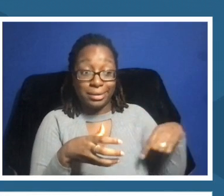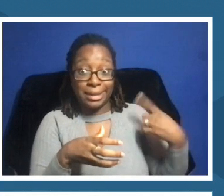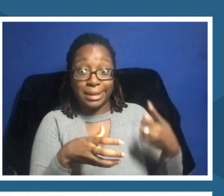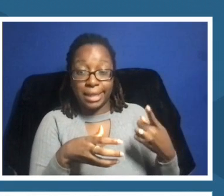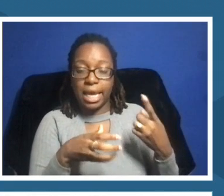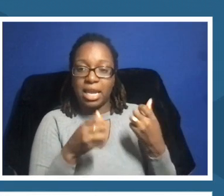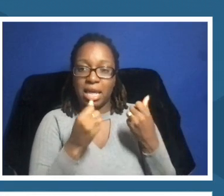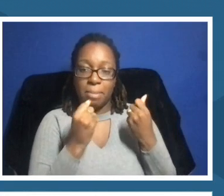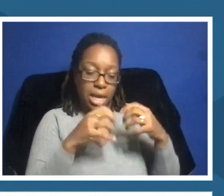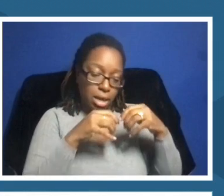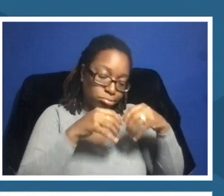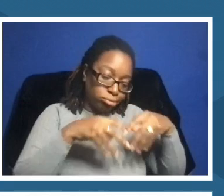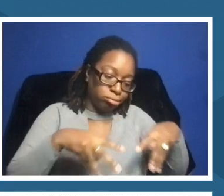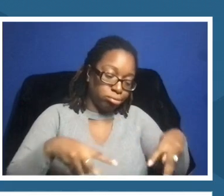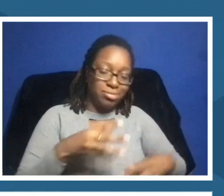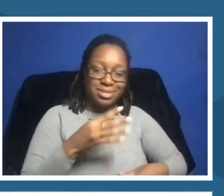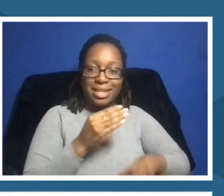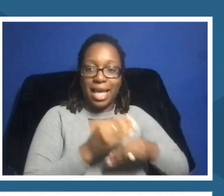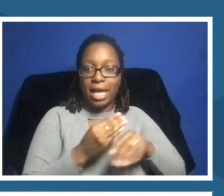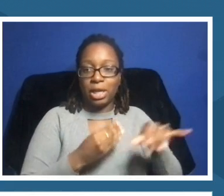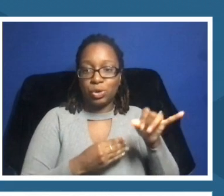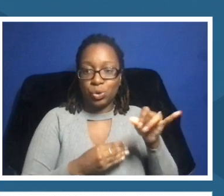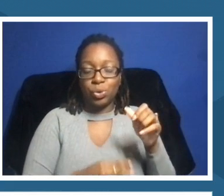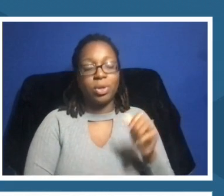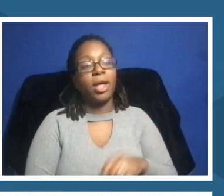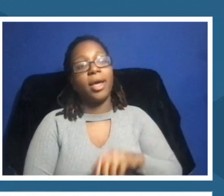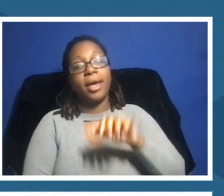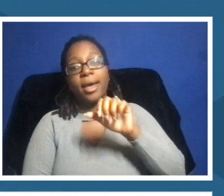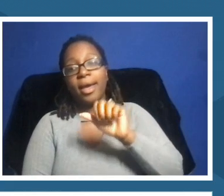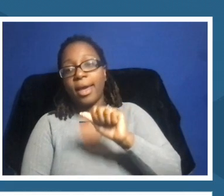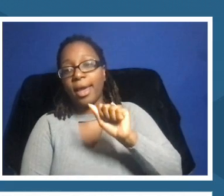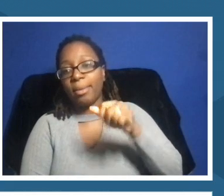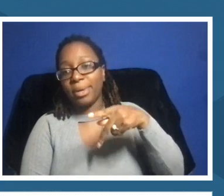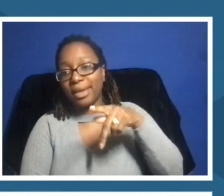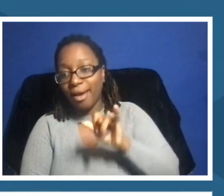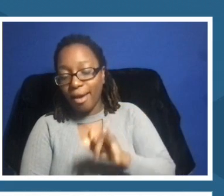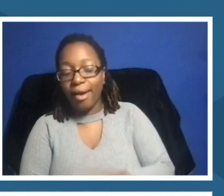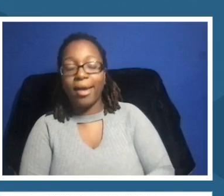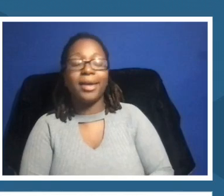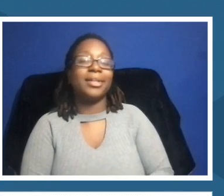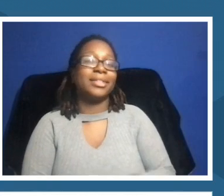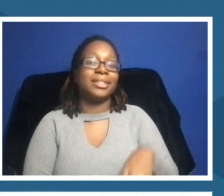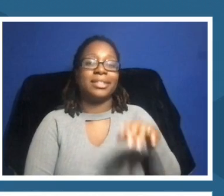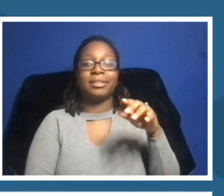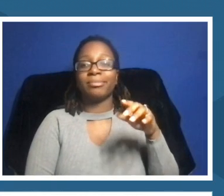communities together like aapi asian